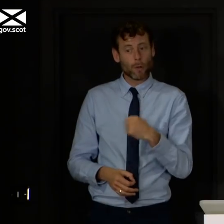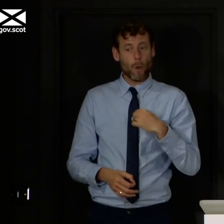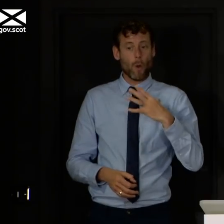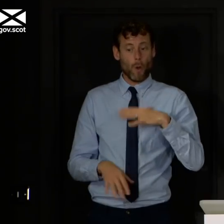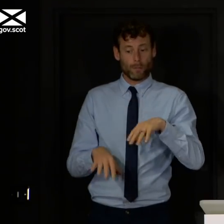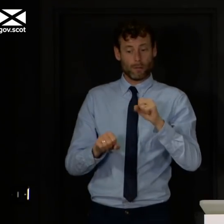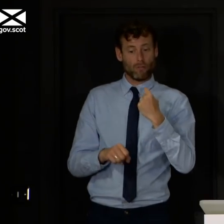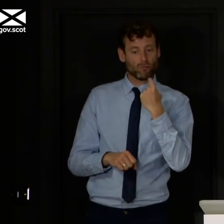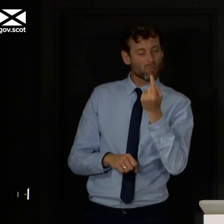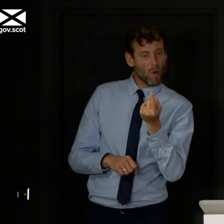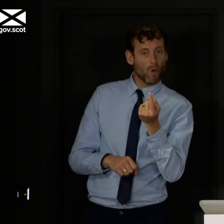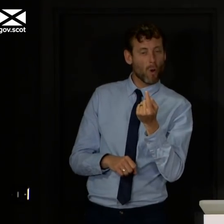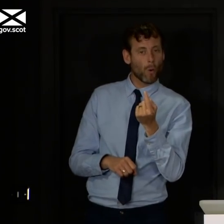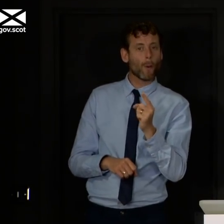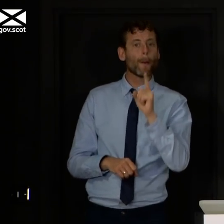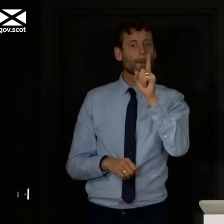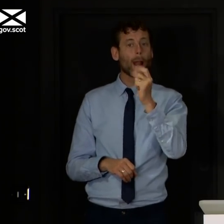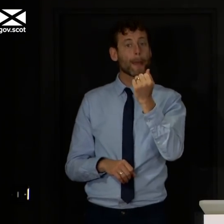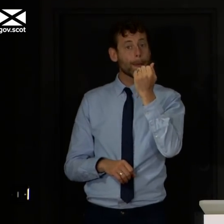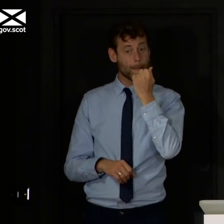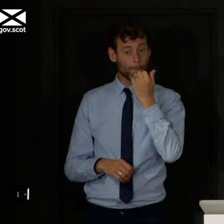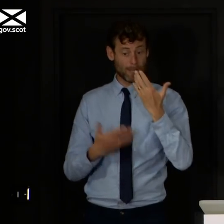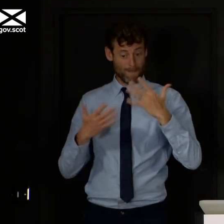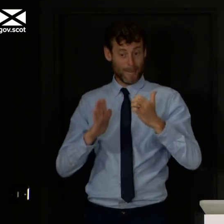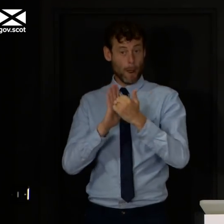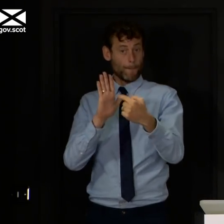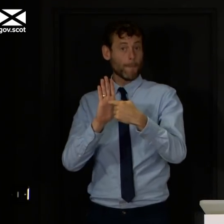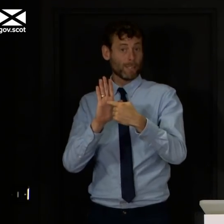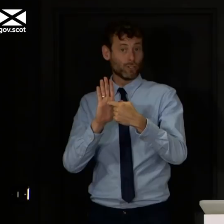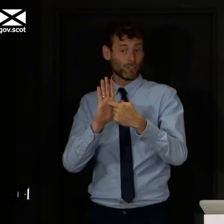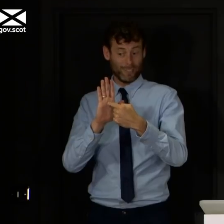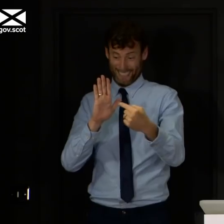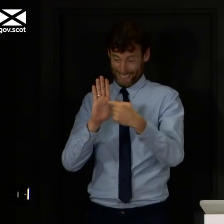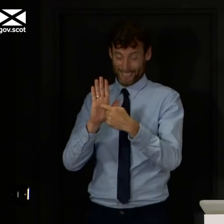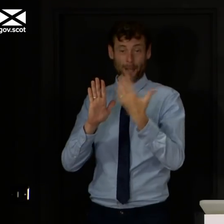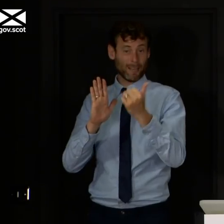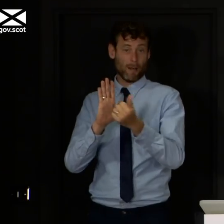But just to be clear, the numbers have been published and have been published for some time.